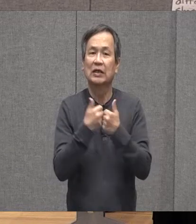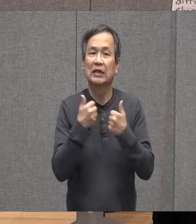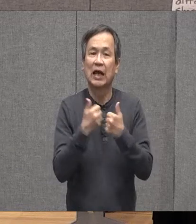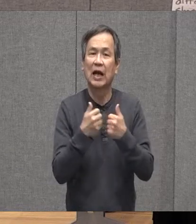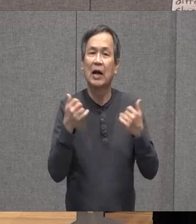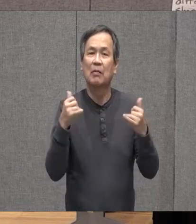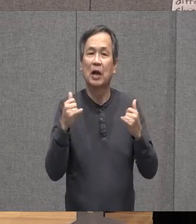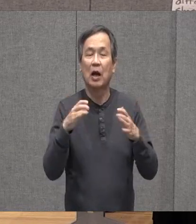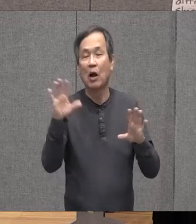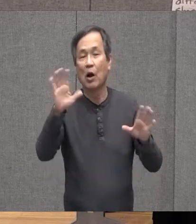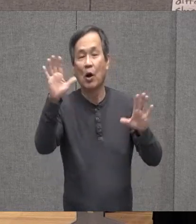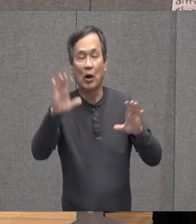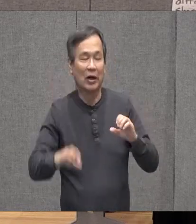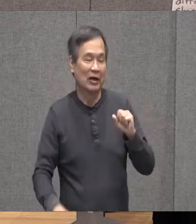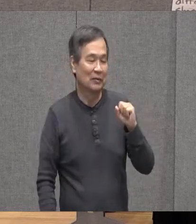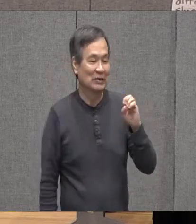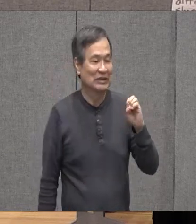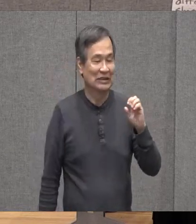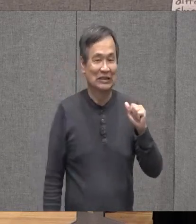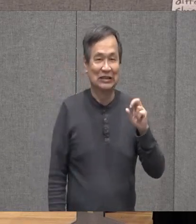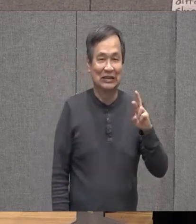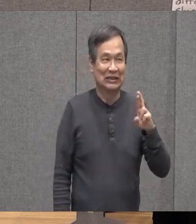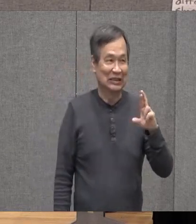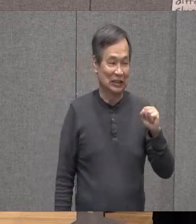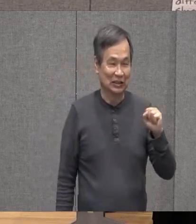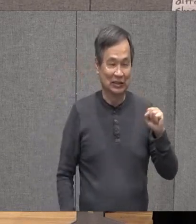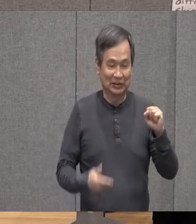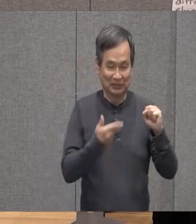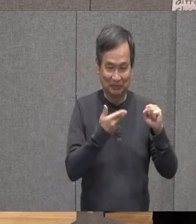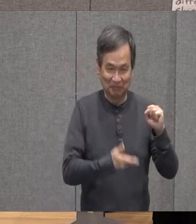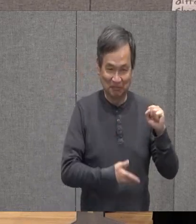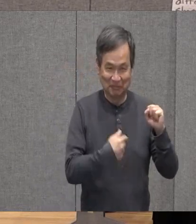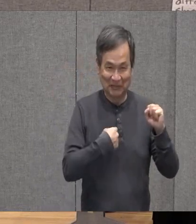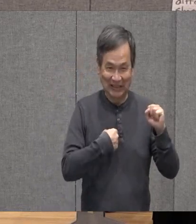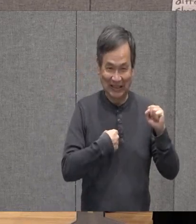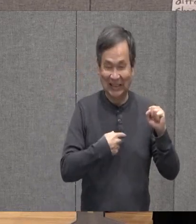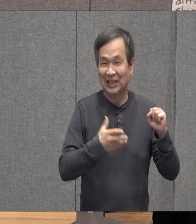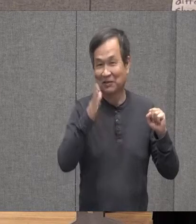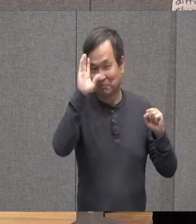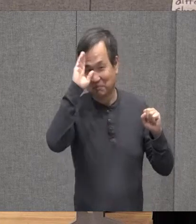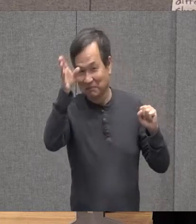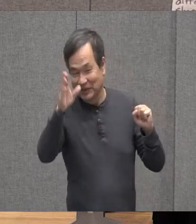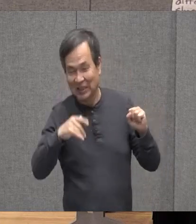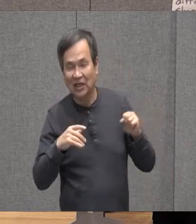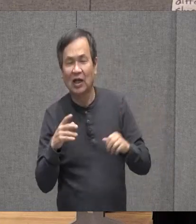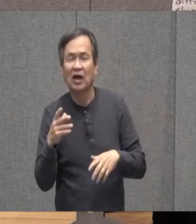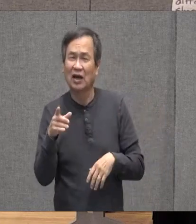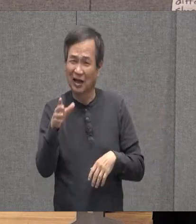Hi, I'm Mrs. Sears and welcome, mathematicians. We have played this game before